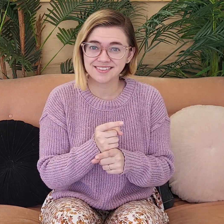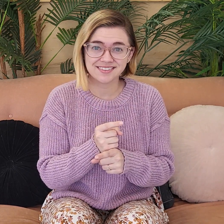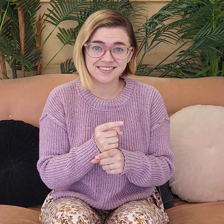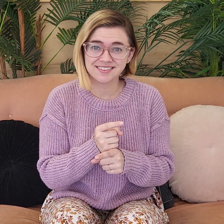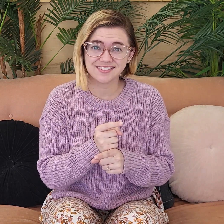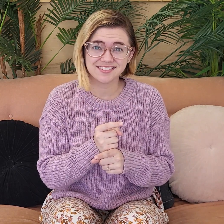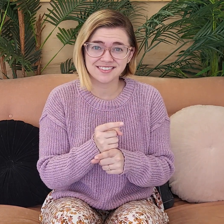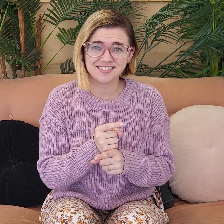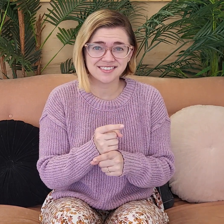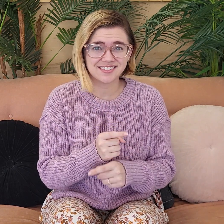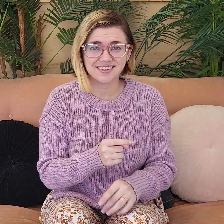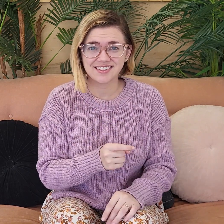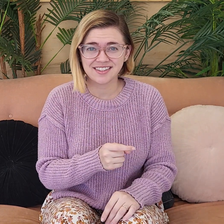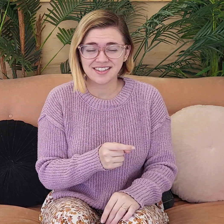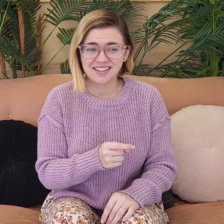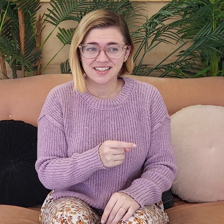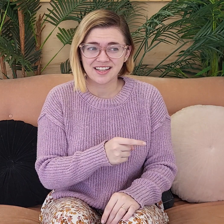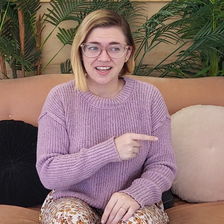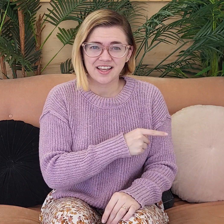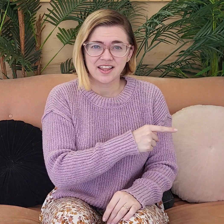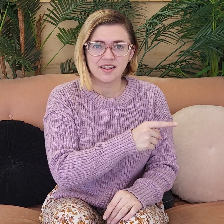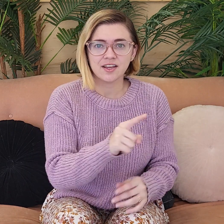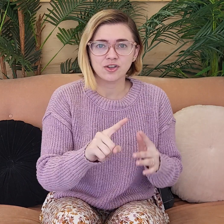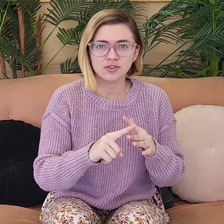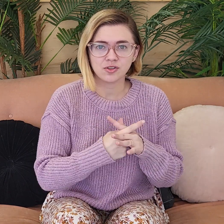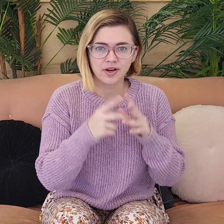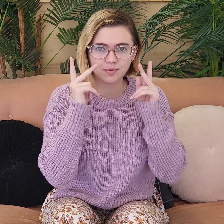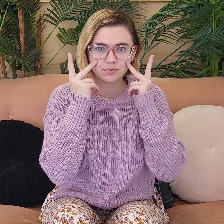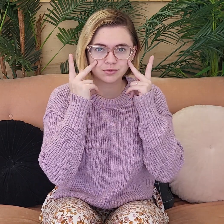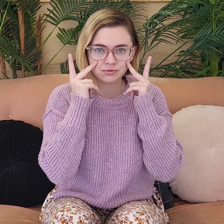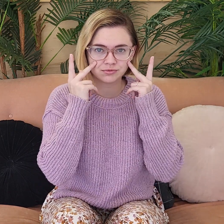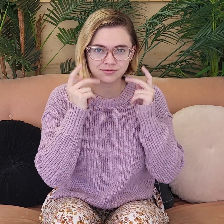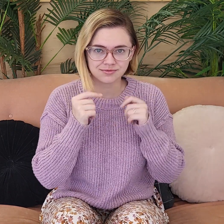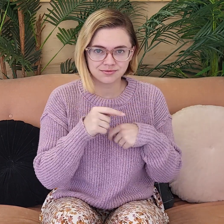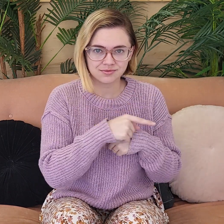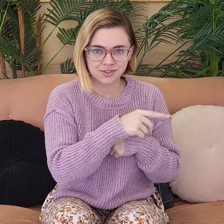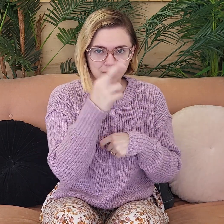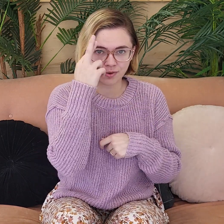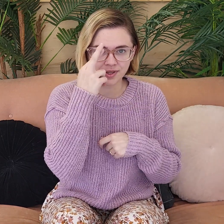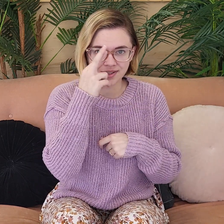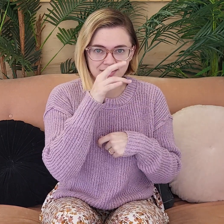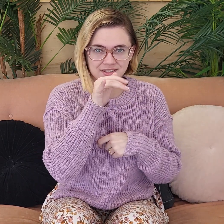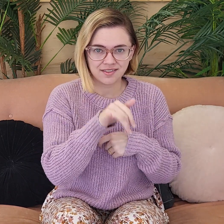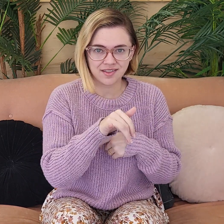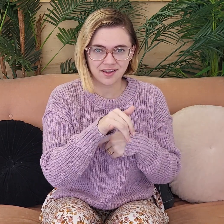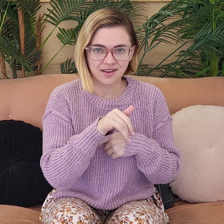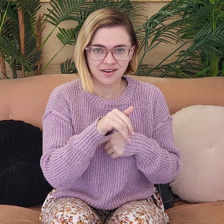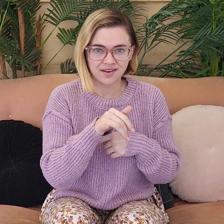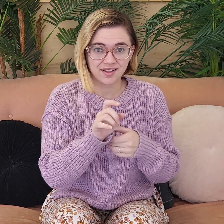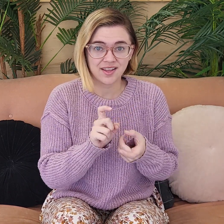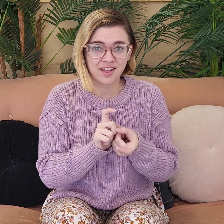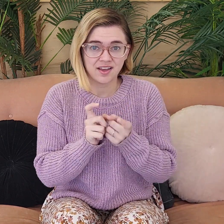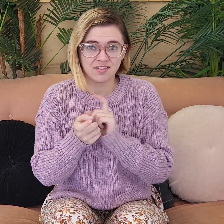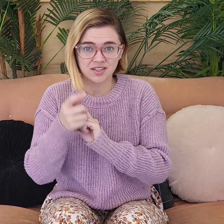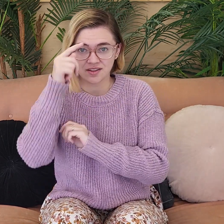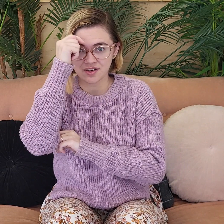No. It's not. So they're starting to panic. They're starting to realize that